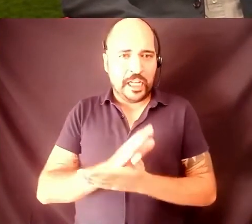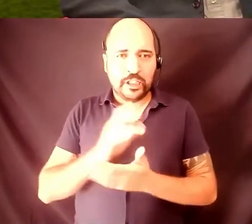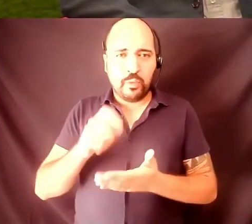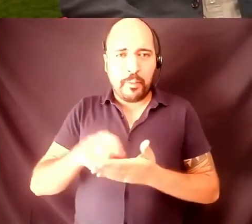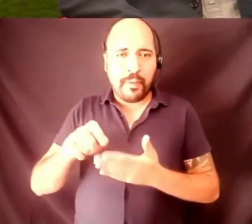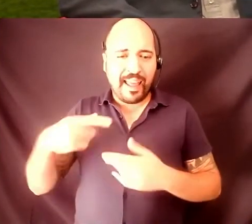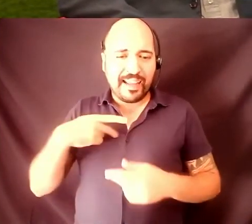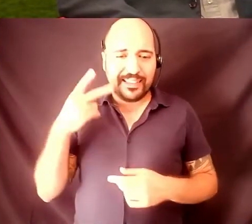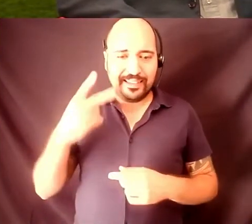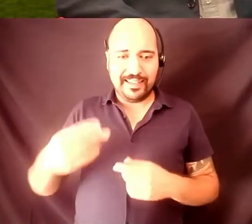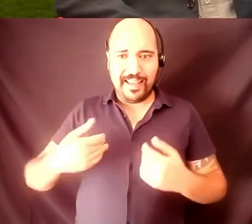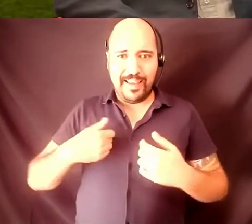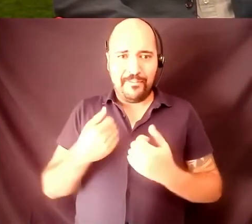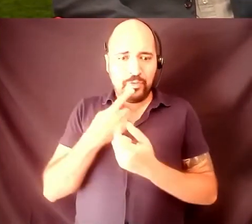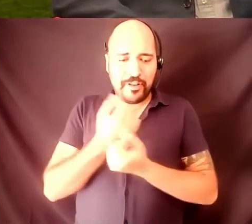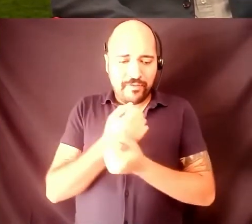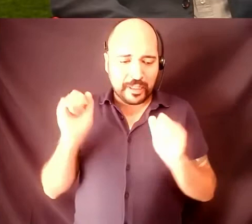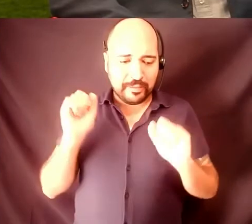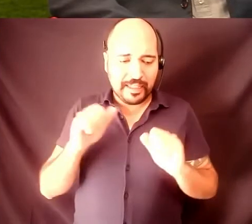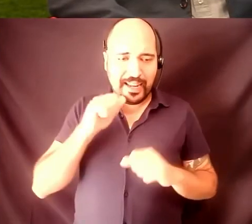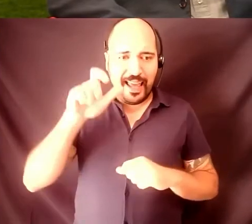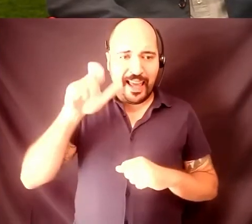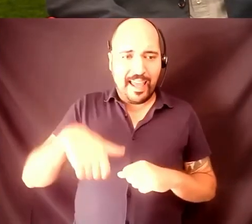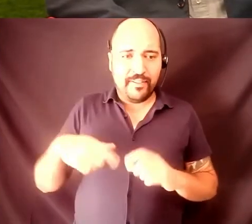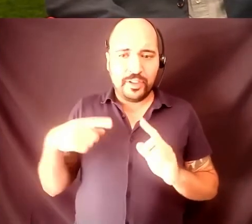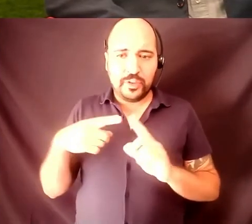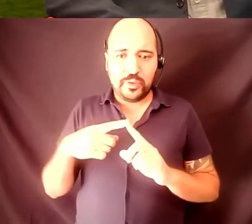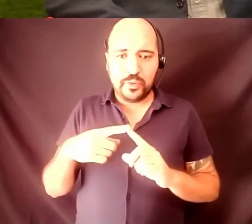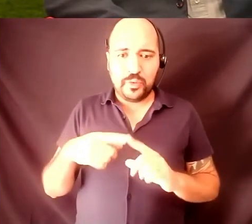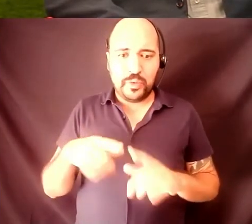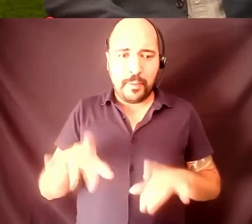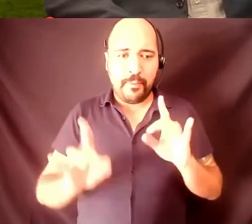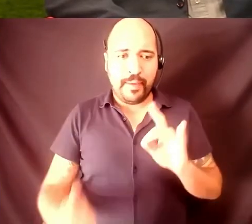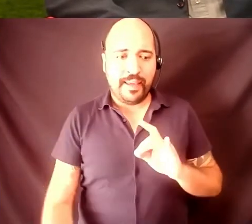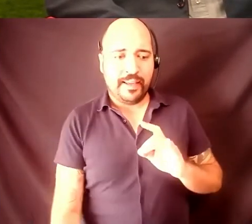Not having to pick and choose these chairs. And some are great and some aren't. It's like saying.